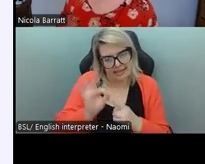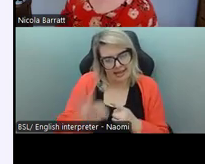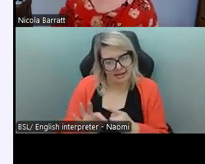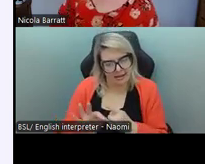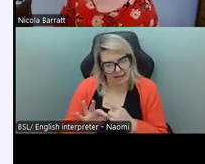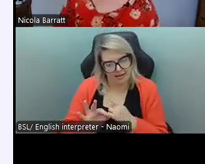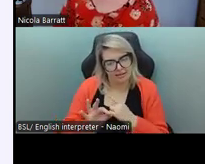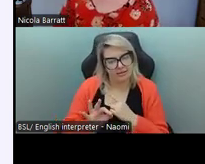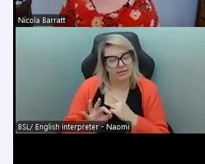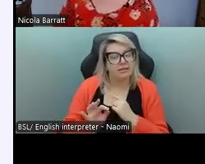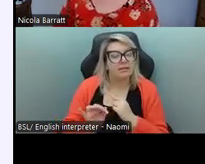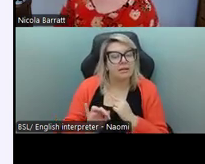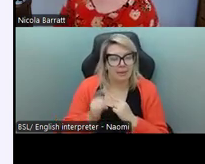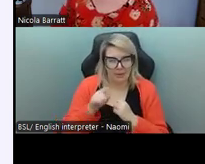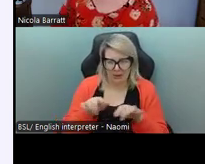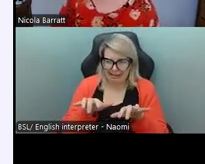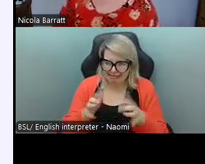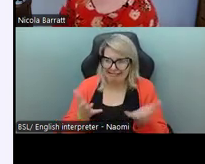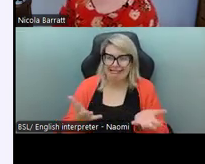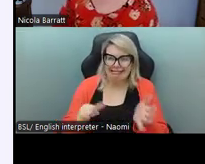Now, if you find writing things like this really embarrassing,